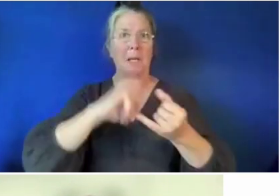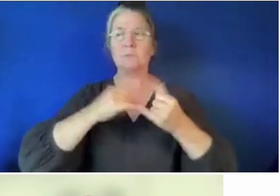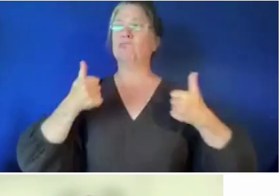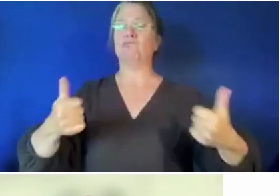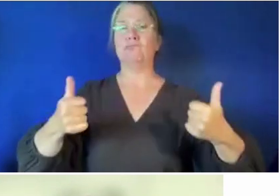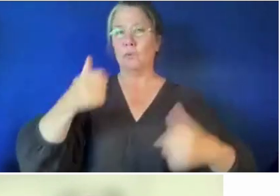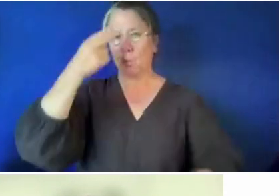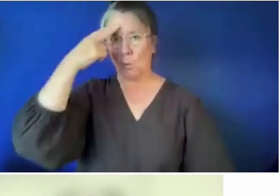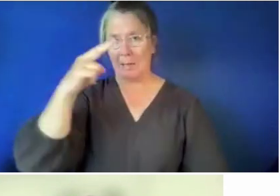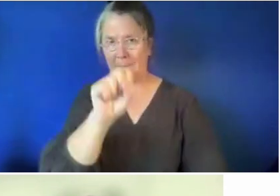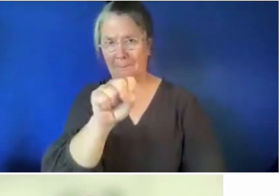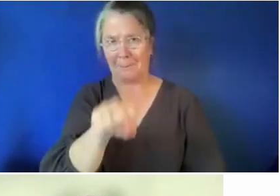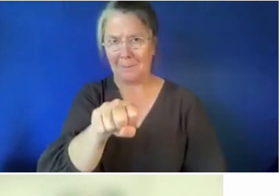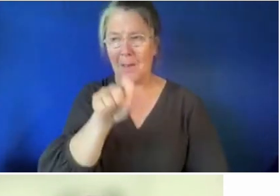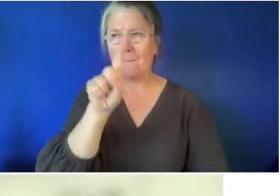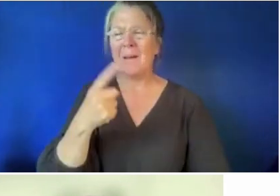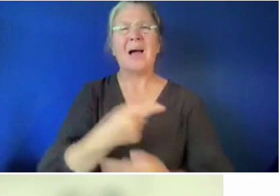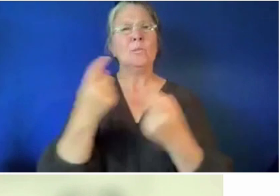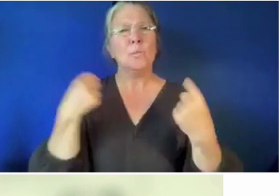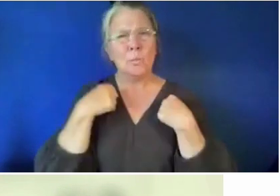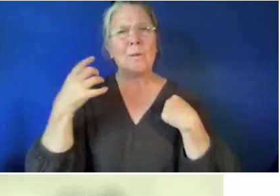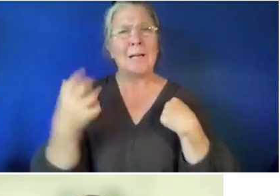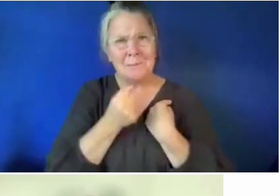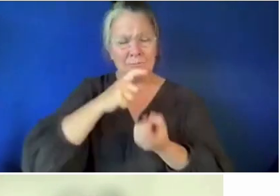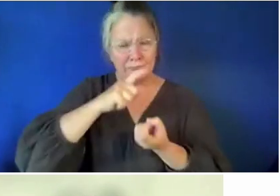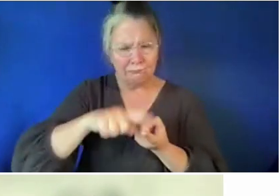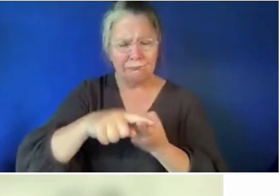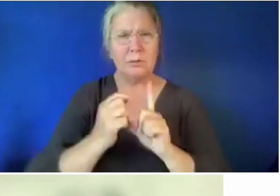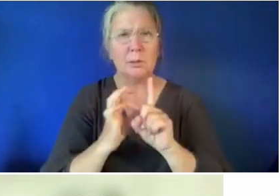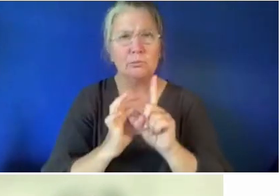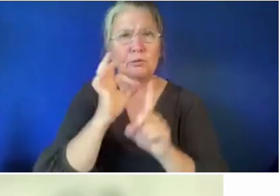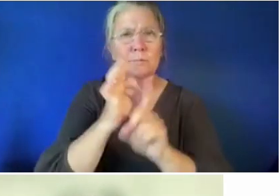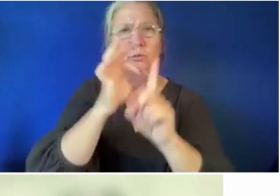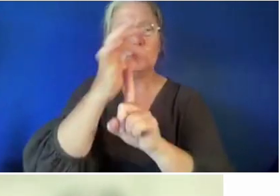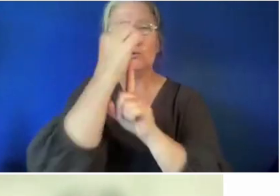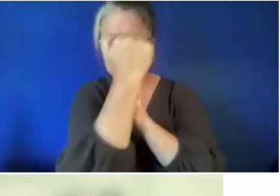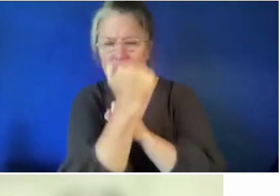for us to continue to improve. And I think that sense of pride,